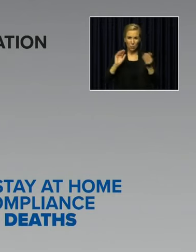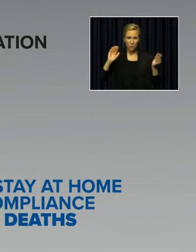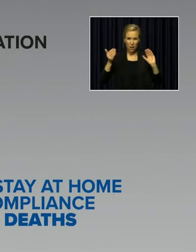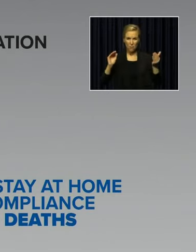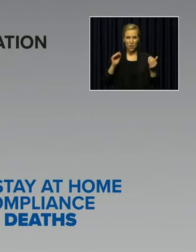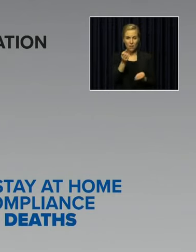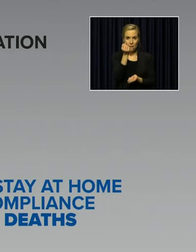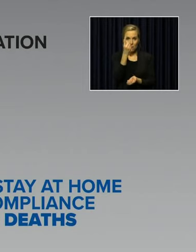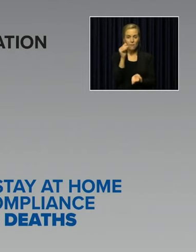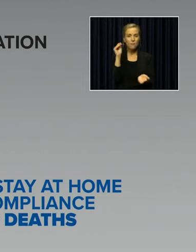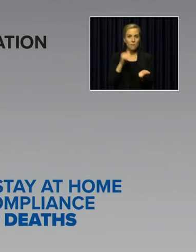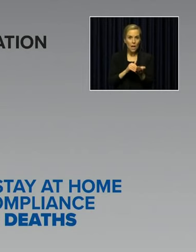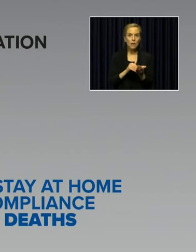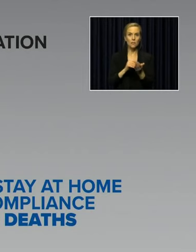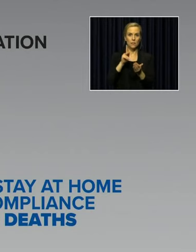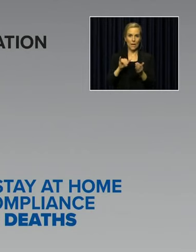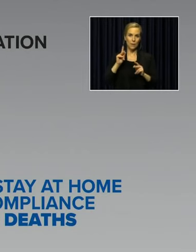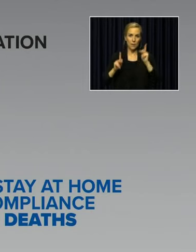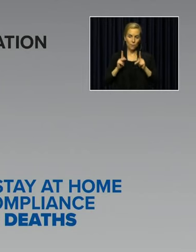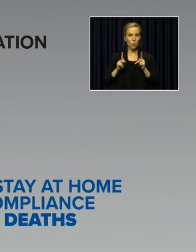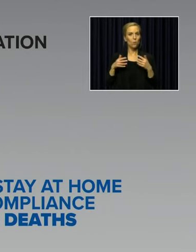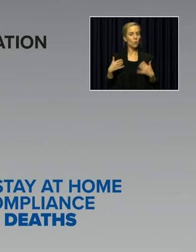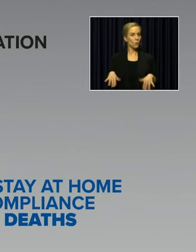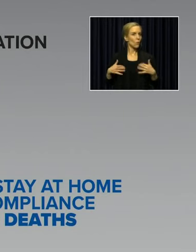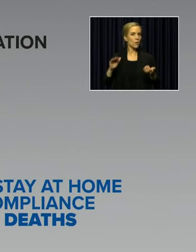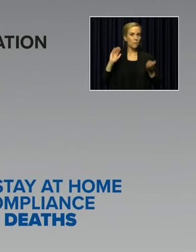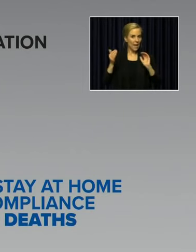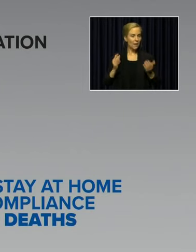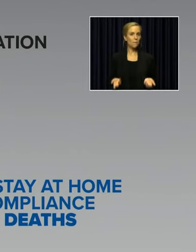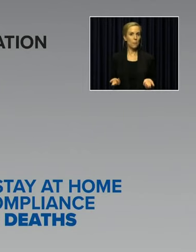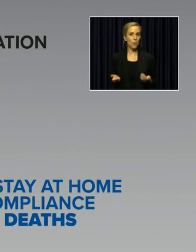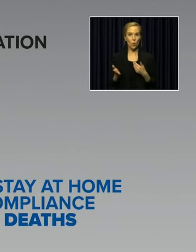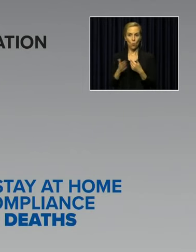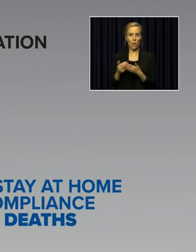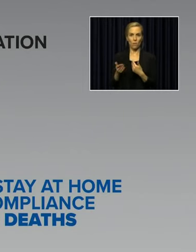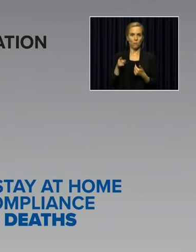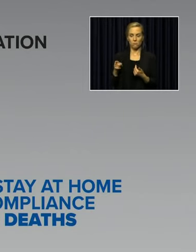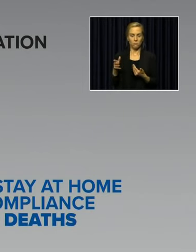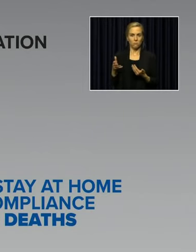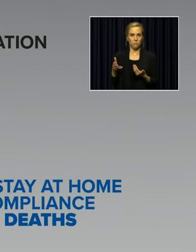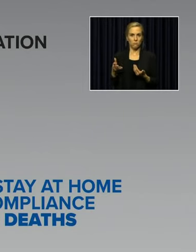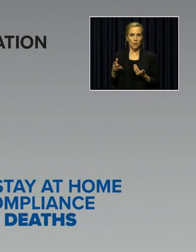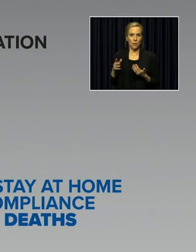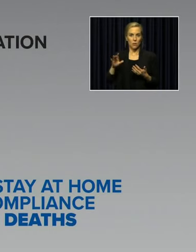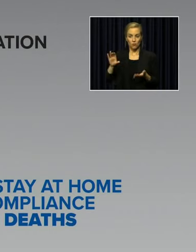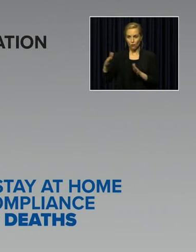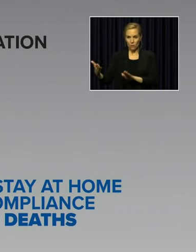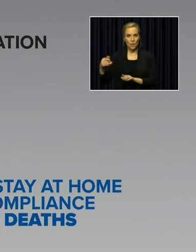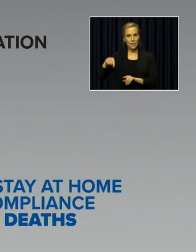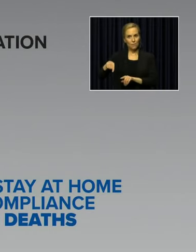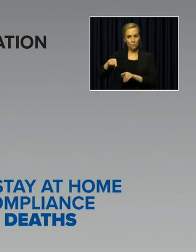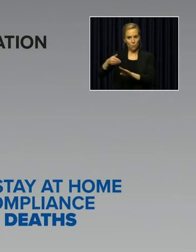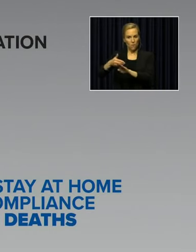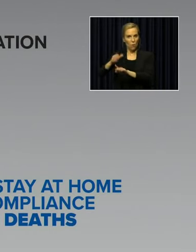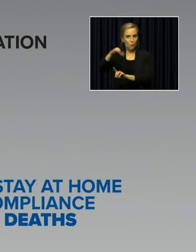WE'VE GOT TO DO MORE THAN WE EVER WOULD IF WE WERE JUST TALKING ABOUT THE FLU. WE'VE GOT A COUPLE OF OF GRAPHS